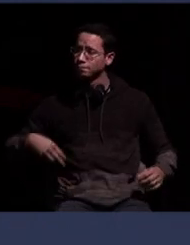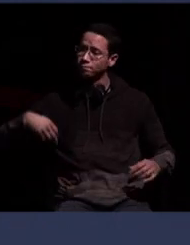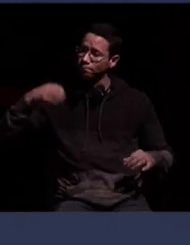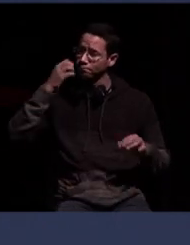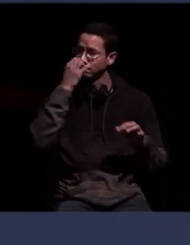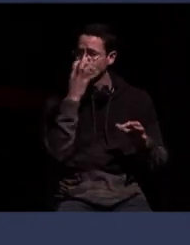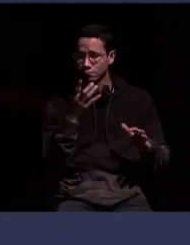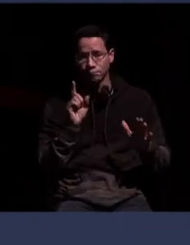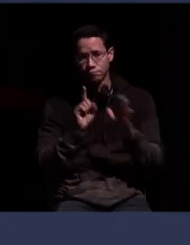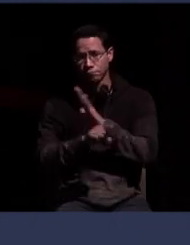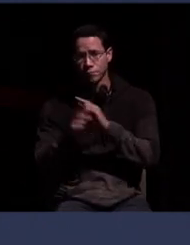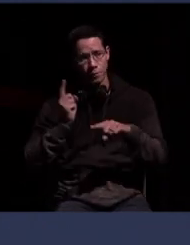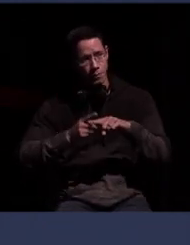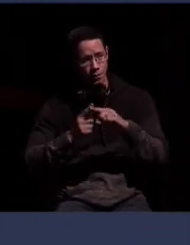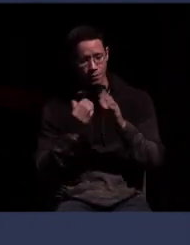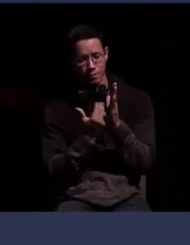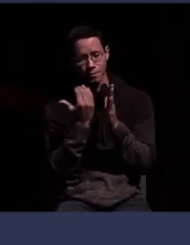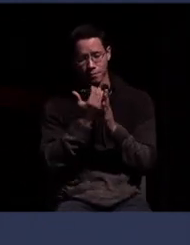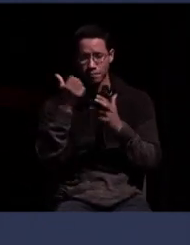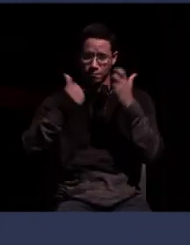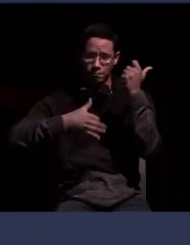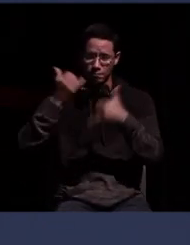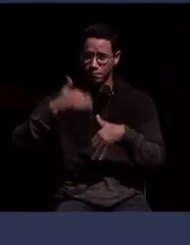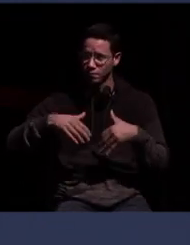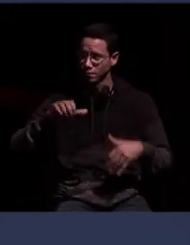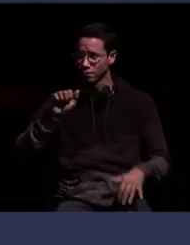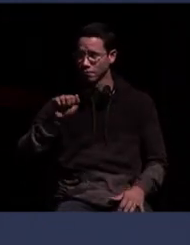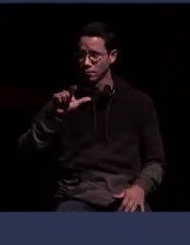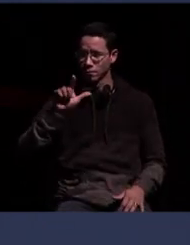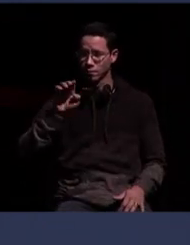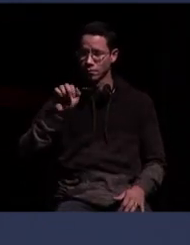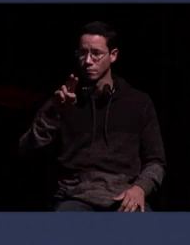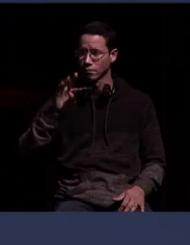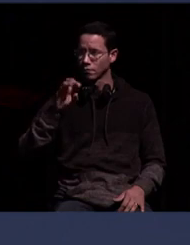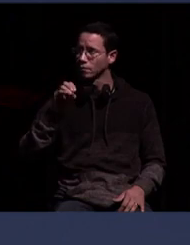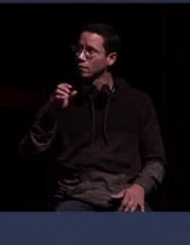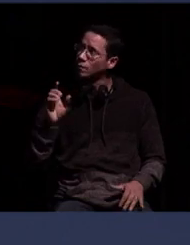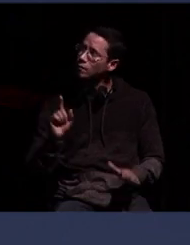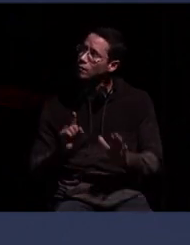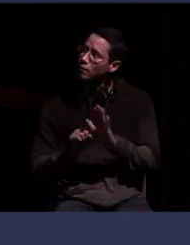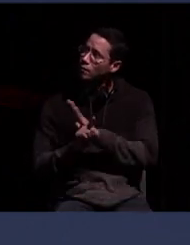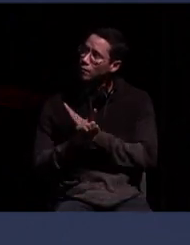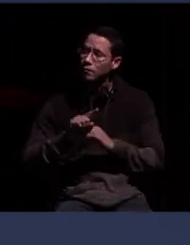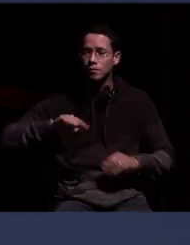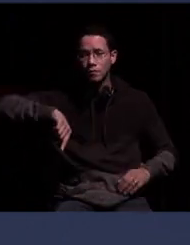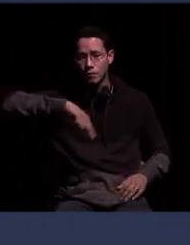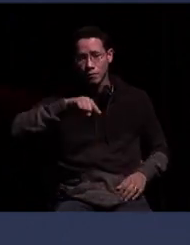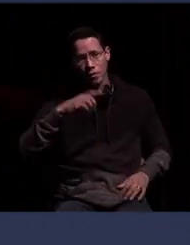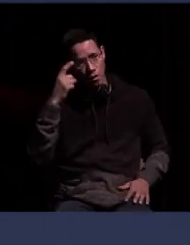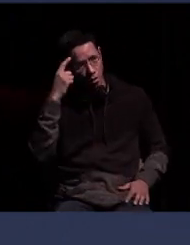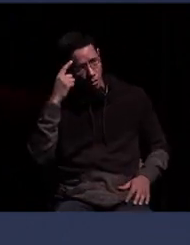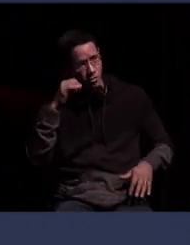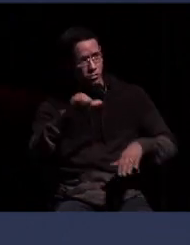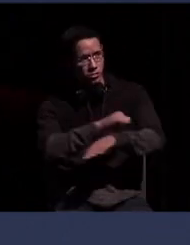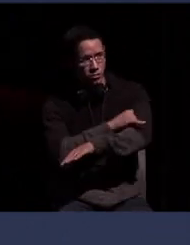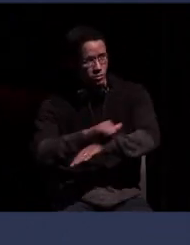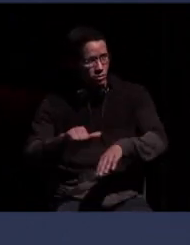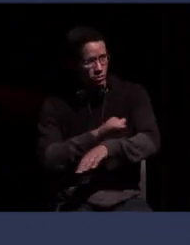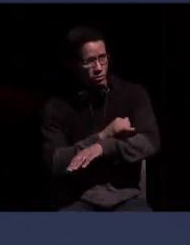This is from Alberto, right? Alberto asks: “Do you consider tourism self-management strategies